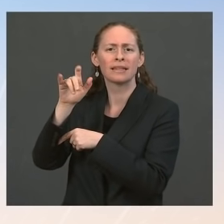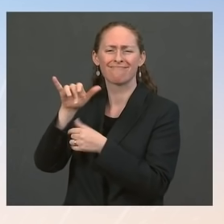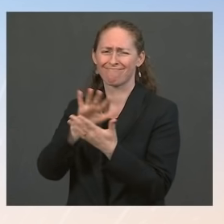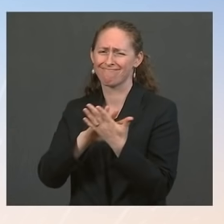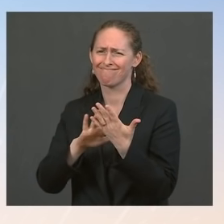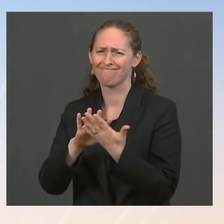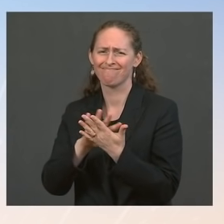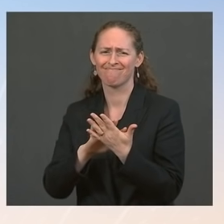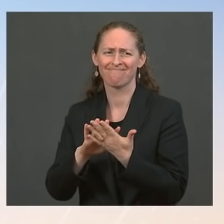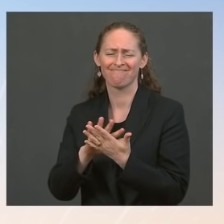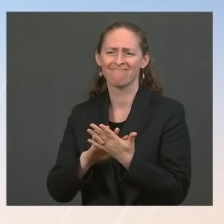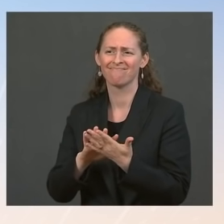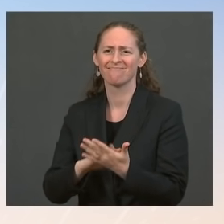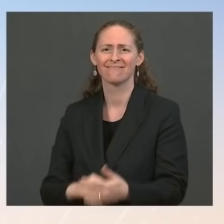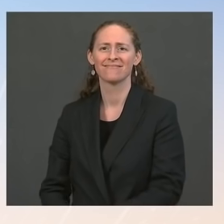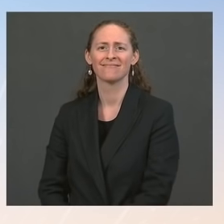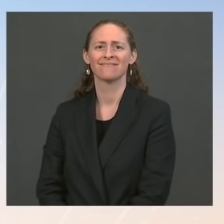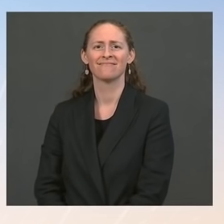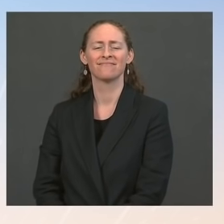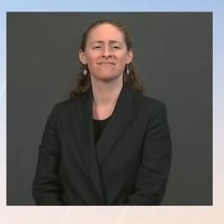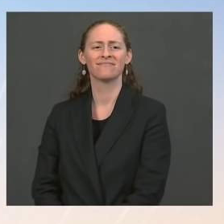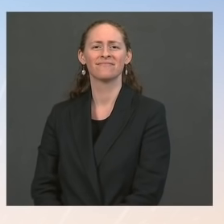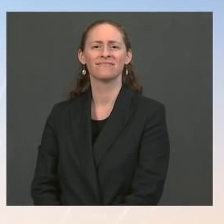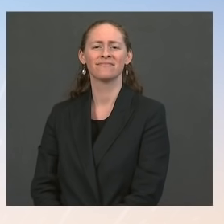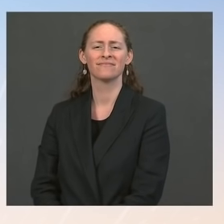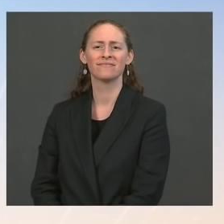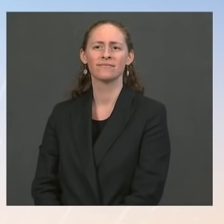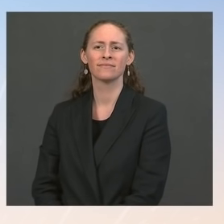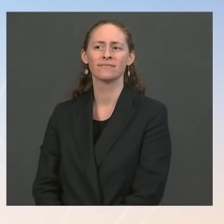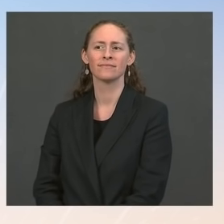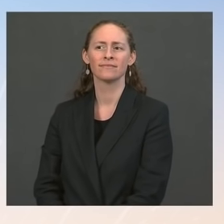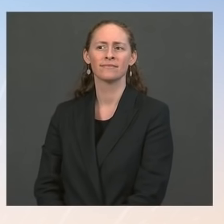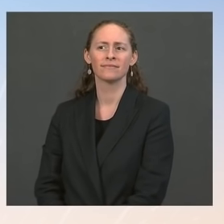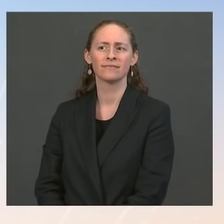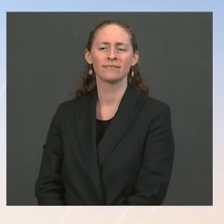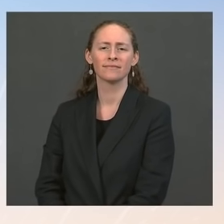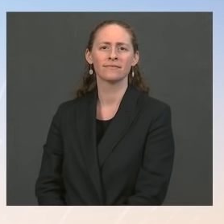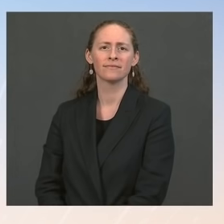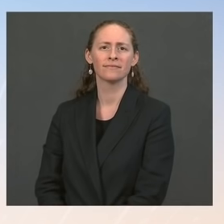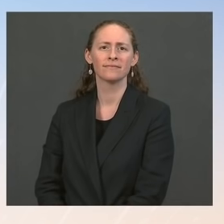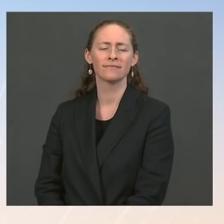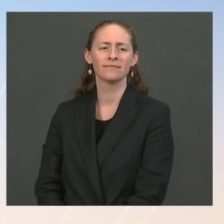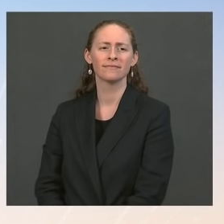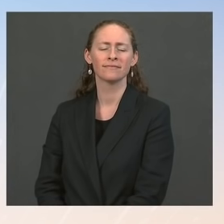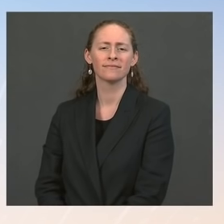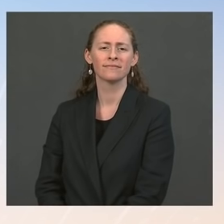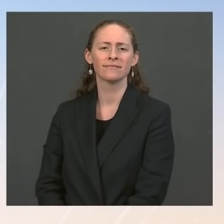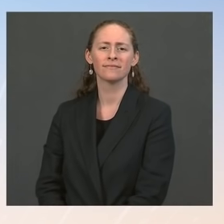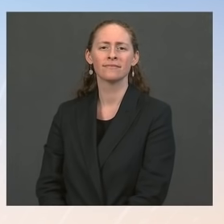and hold off the Taliban. The President -- that just seems to be the disconnect between that and how the President described the advice